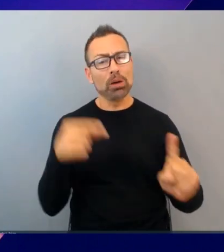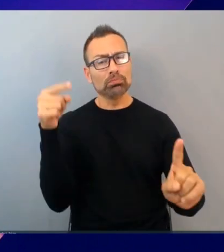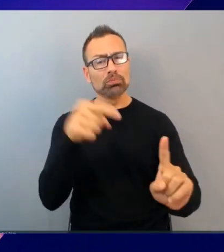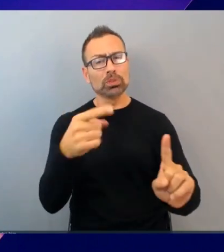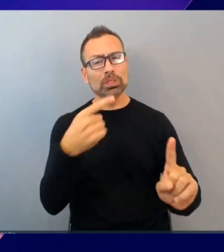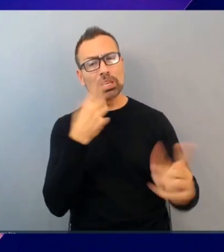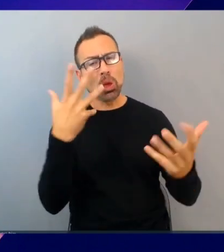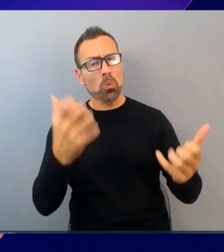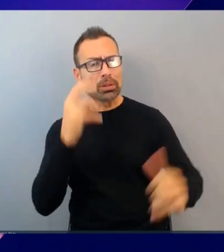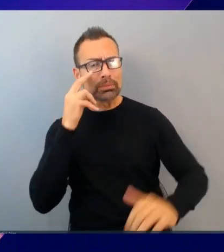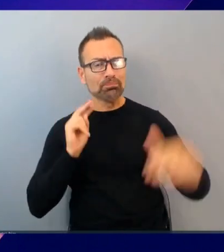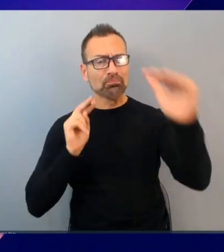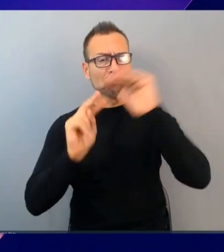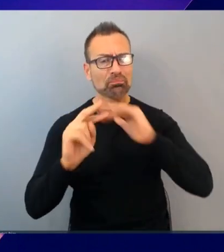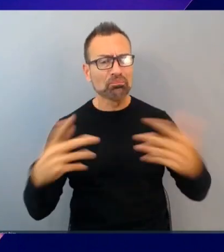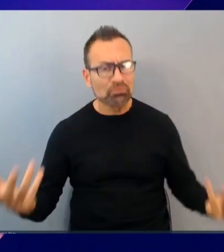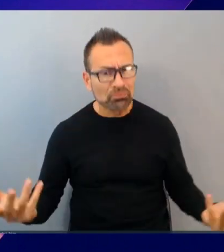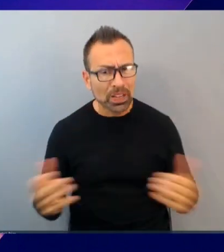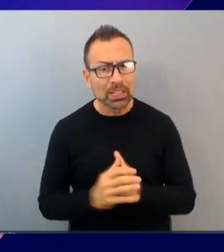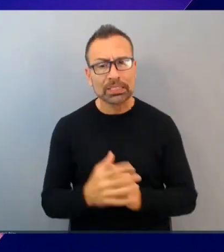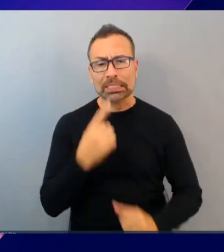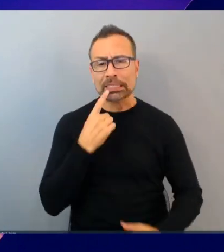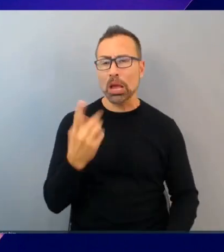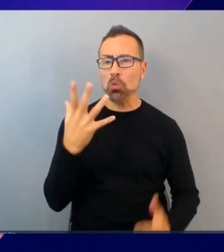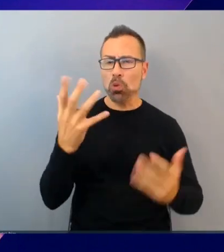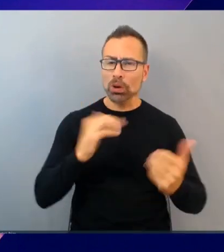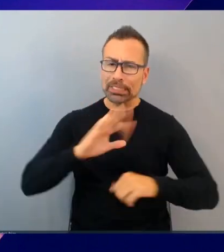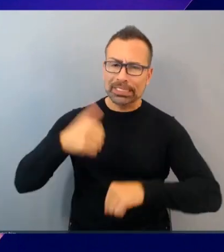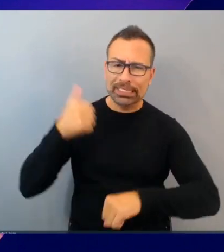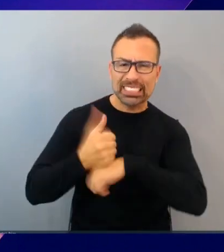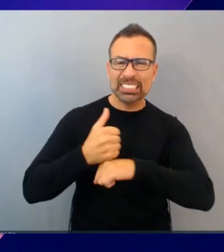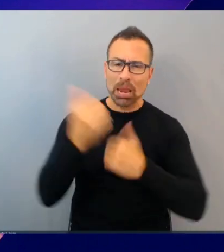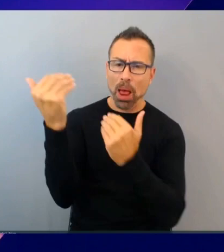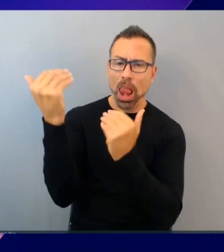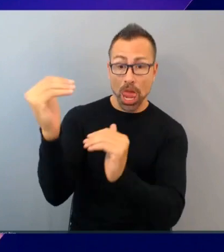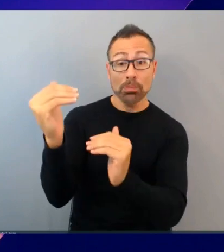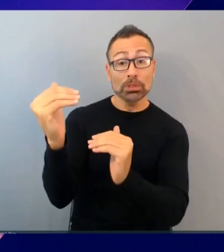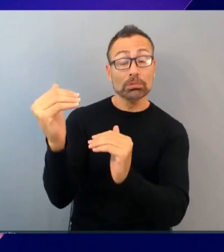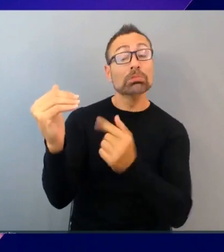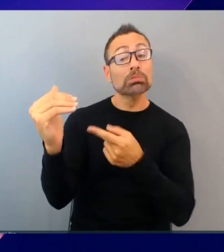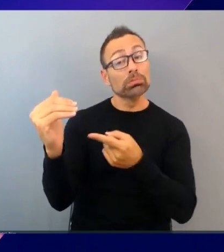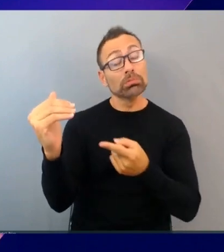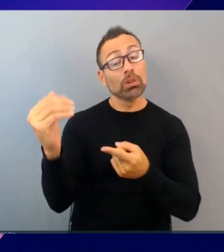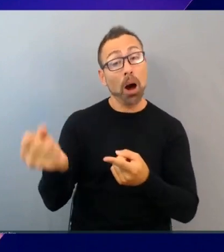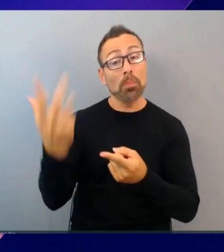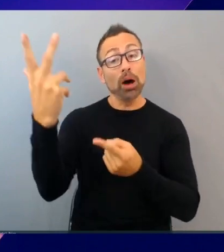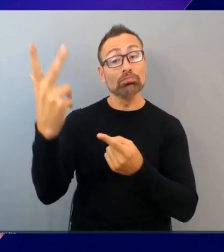hey, we only want to allow each user to spend up to this amount. And maybe that was because they wanted to be conscious of spending and frugal,